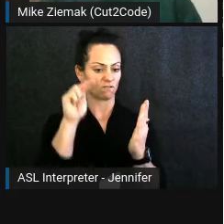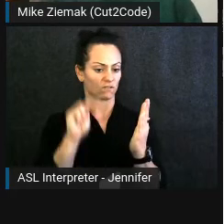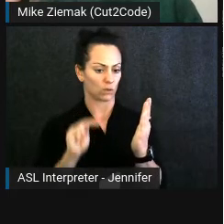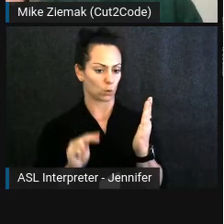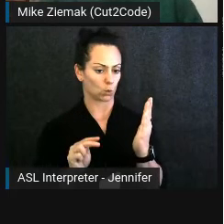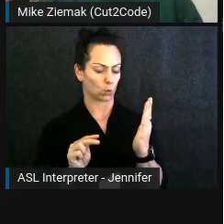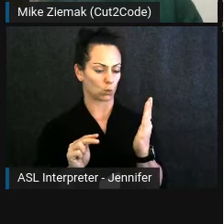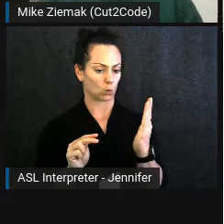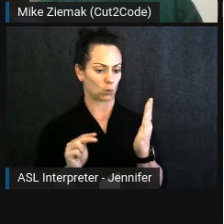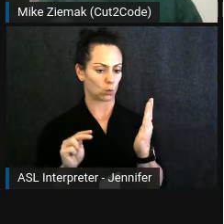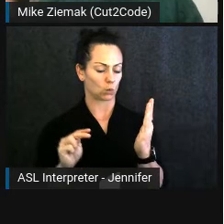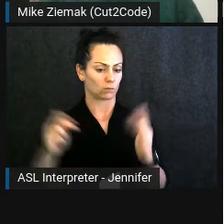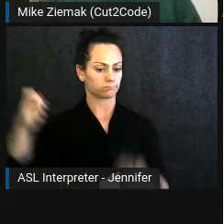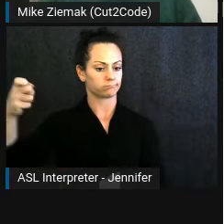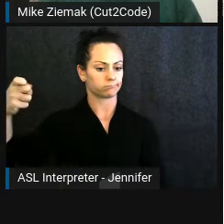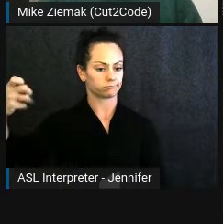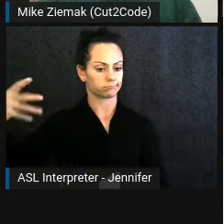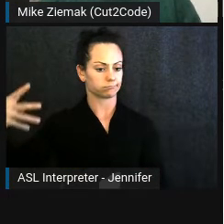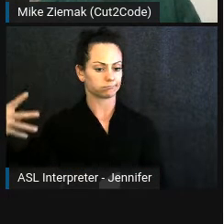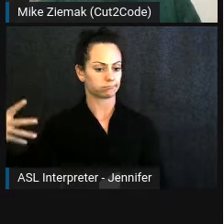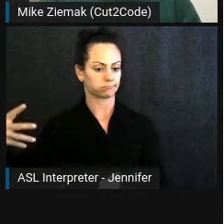which parent and child element I'm using.